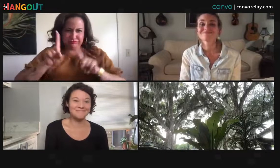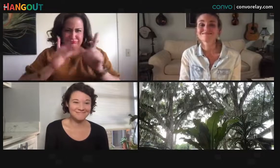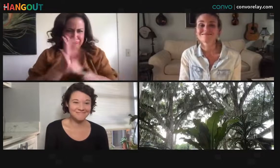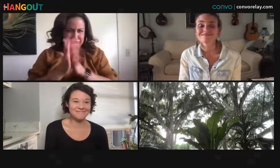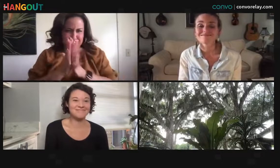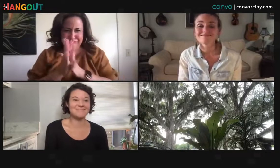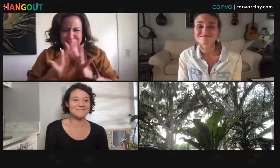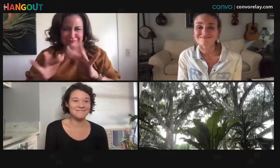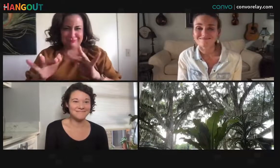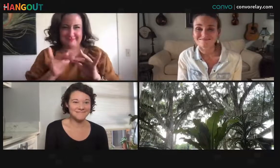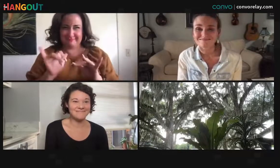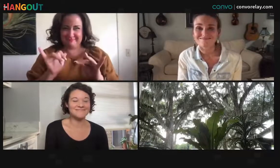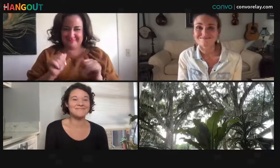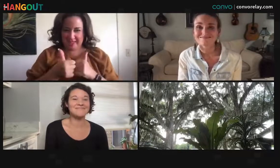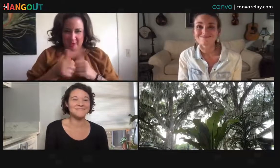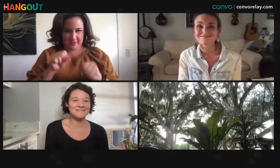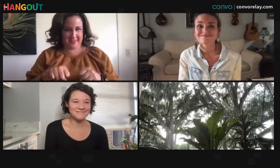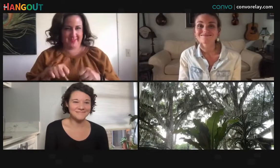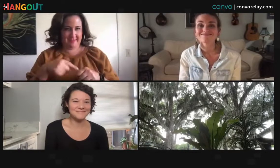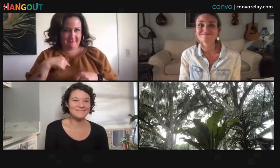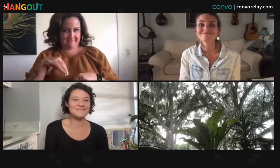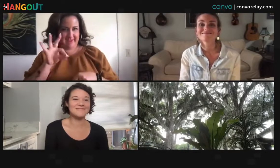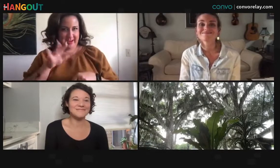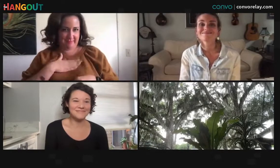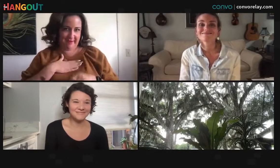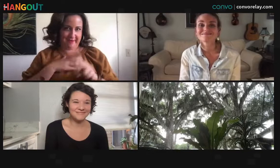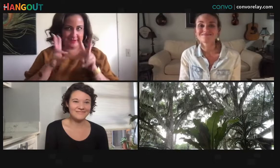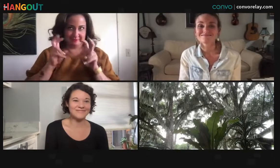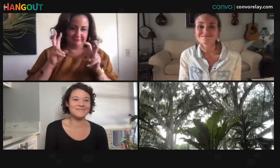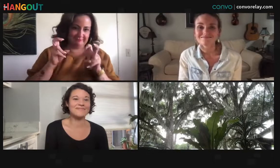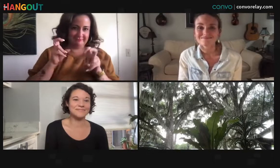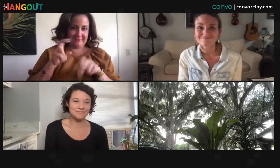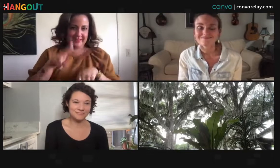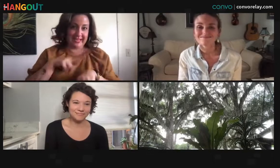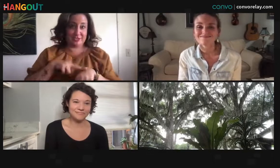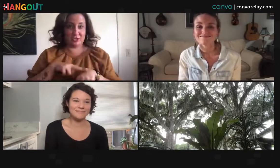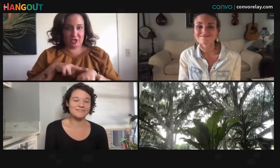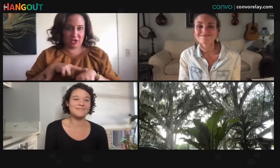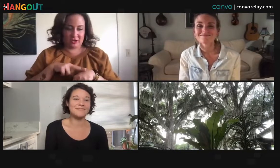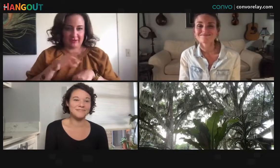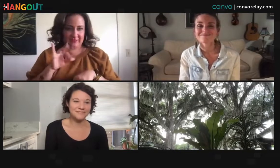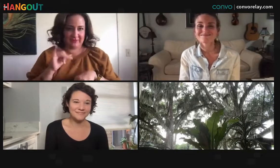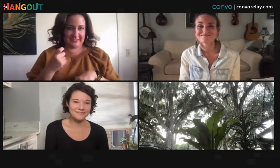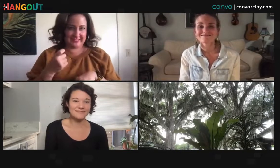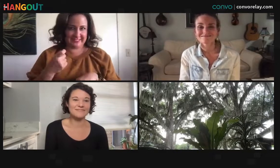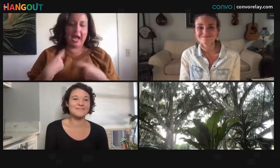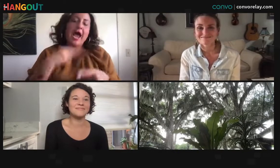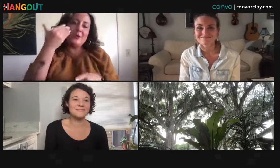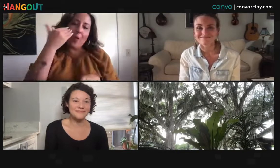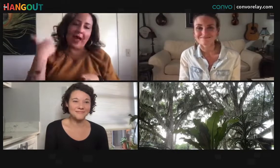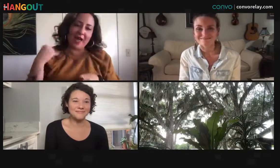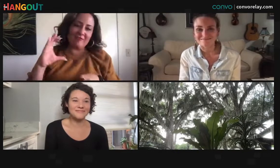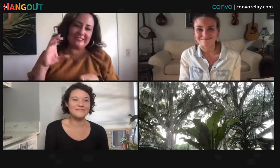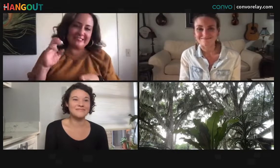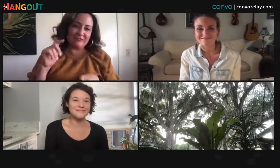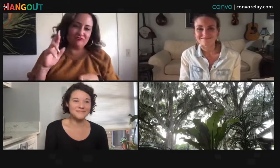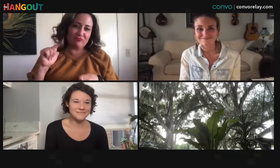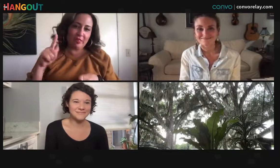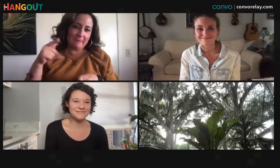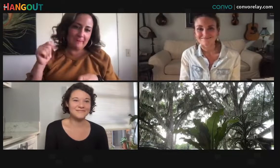and there's trees all over the place but how do i find my nature fix i mean i know that there's